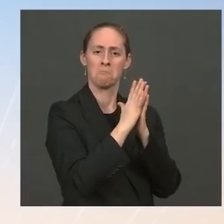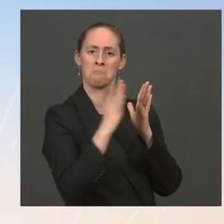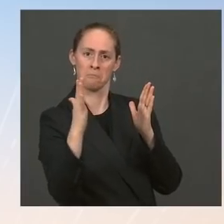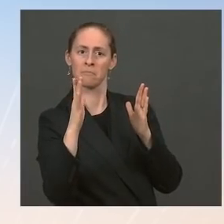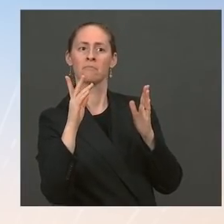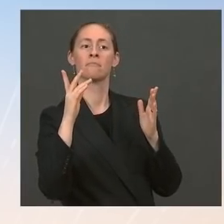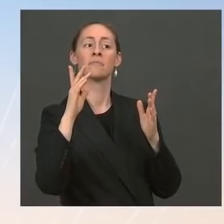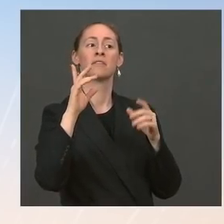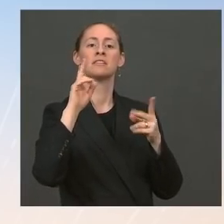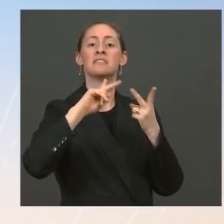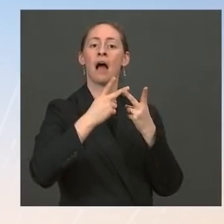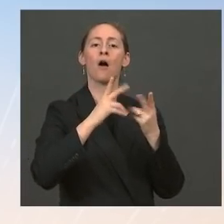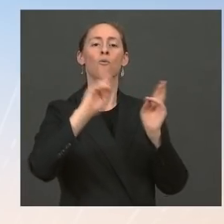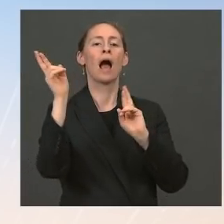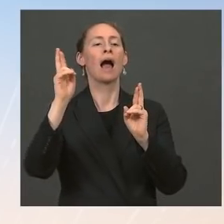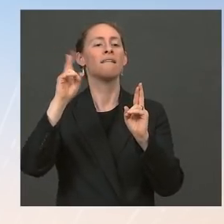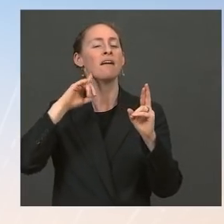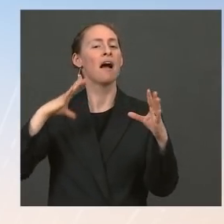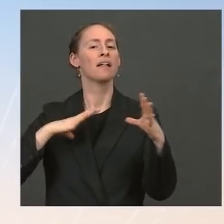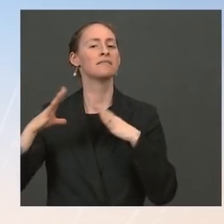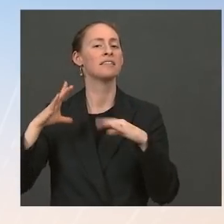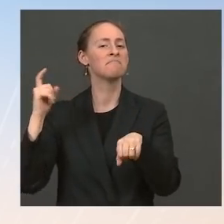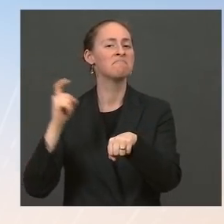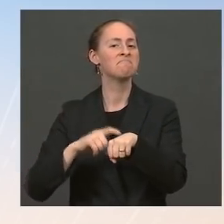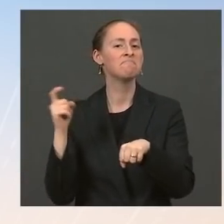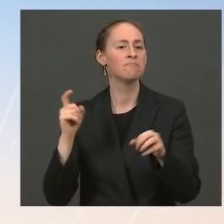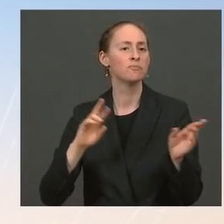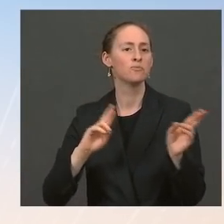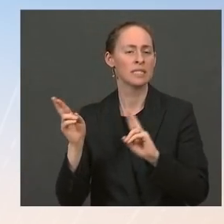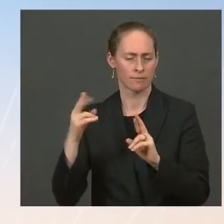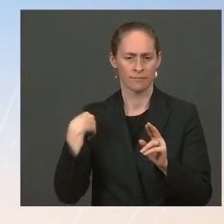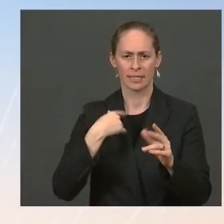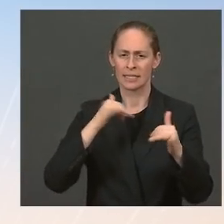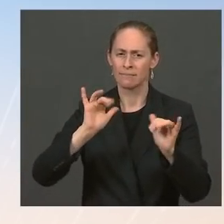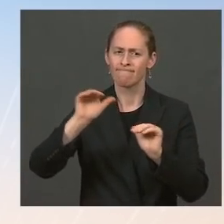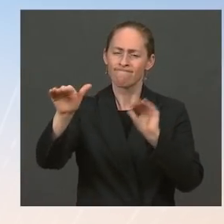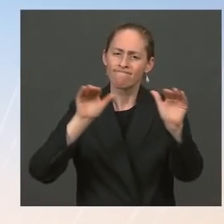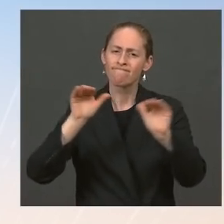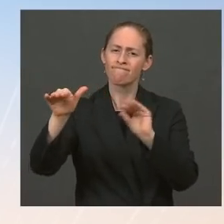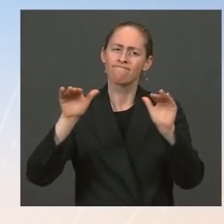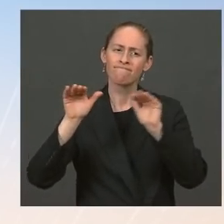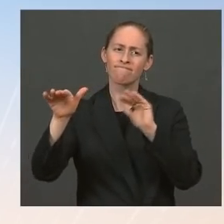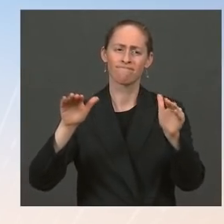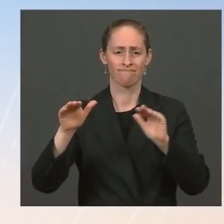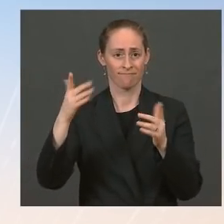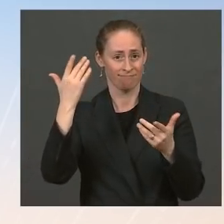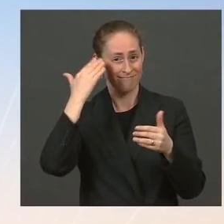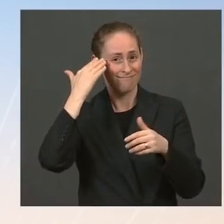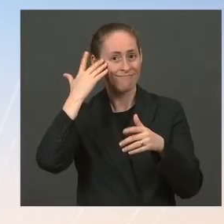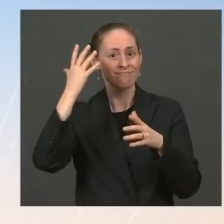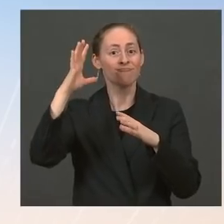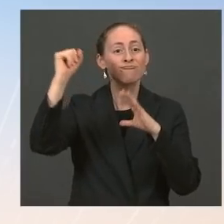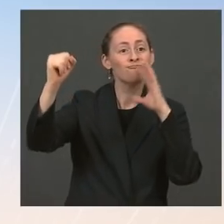So, we're continuing to press and remind people that this is a big travel time of year, a big crowd time of year -- winter --